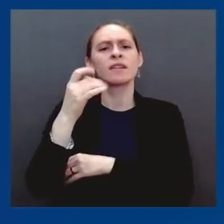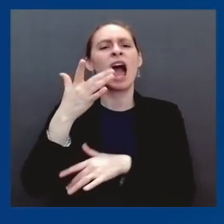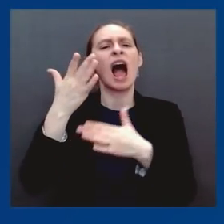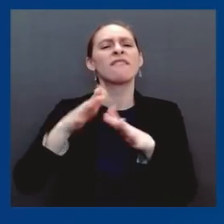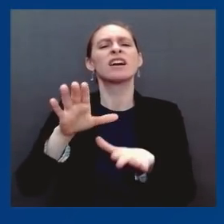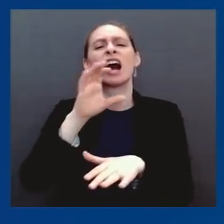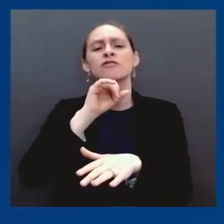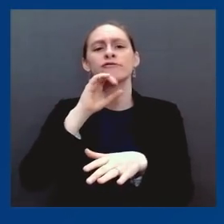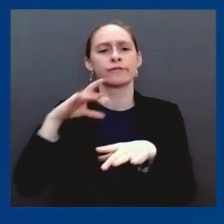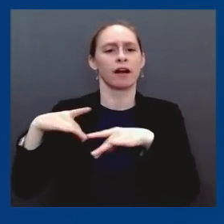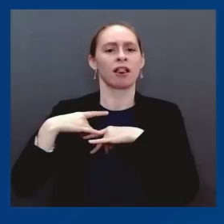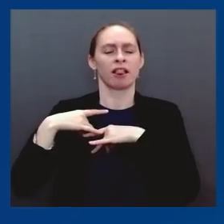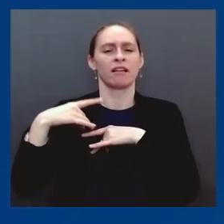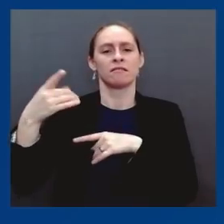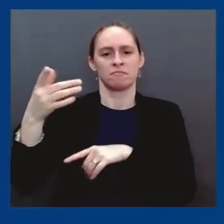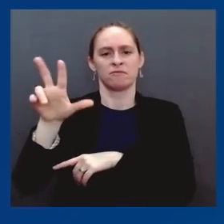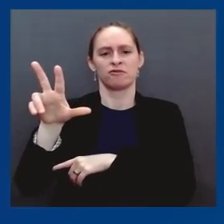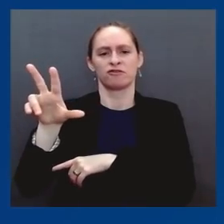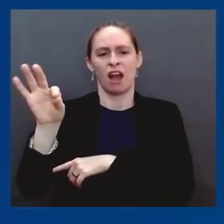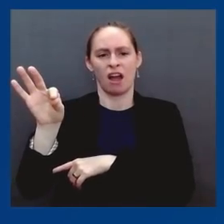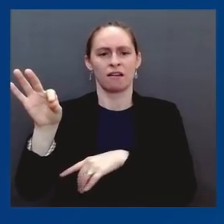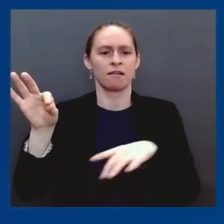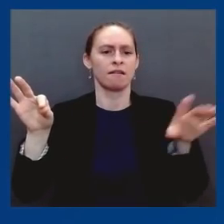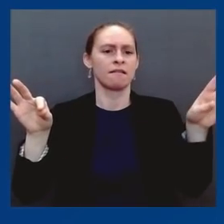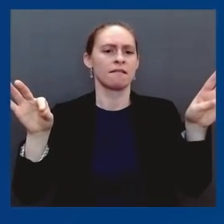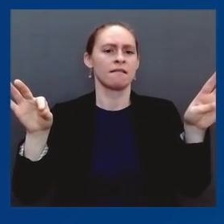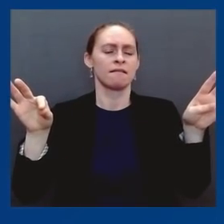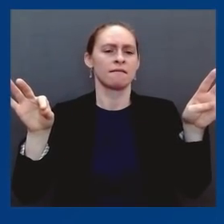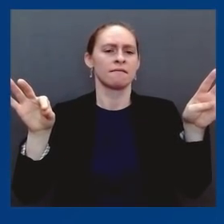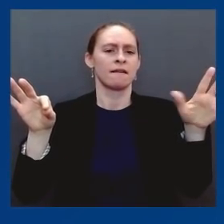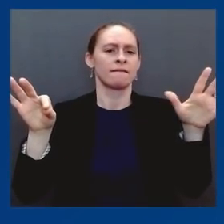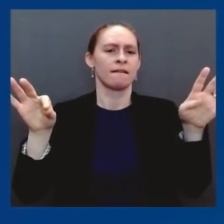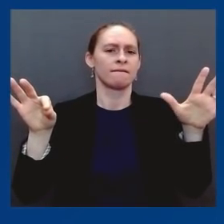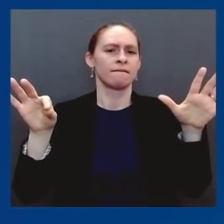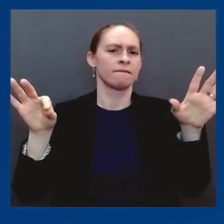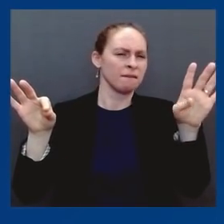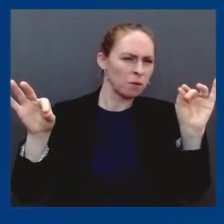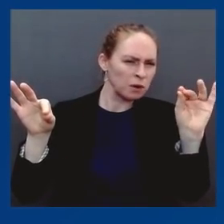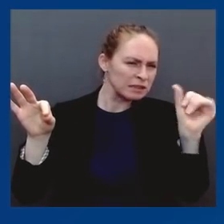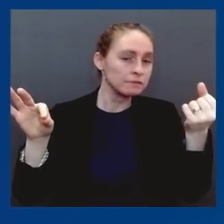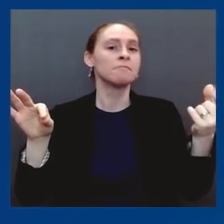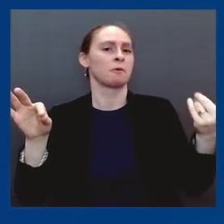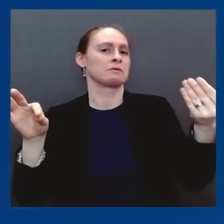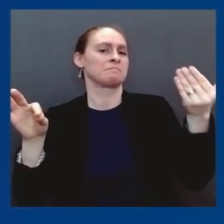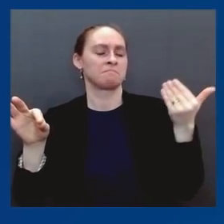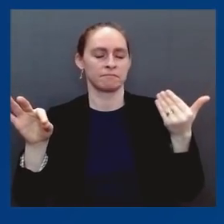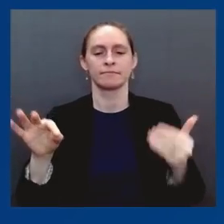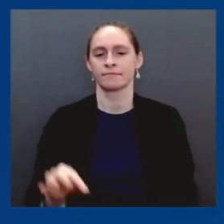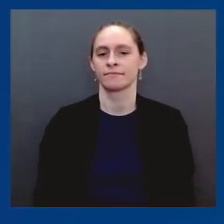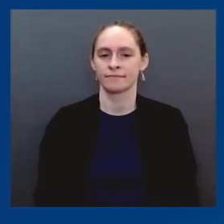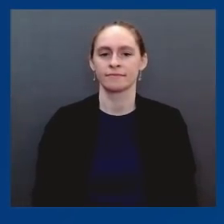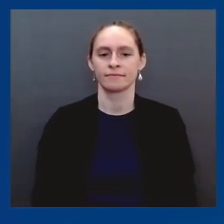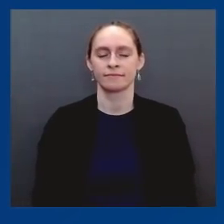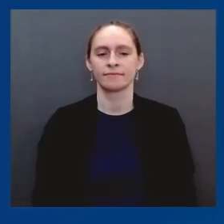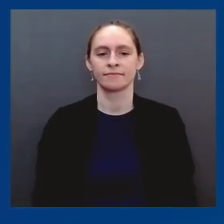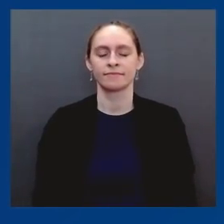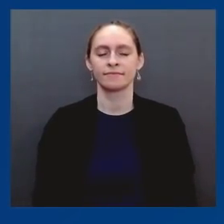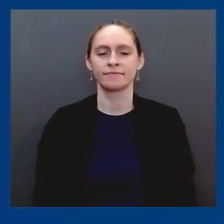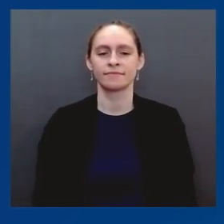The authors note in that study that the changing clinical presentation of SARS-CoV-2 is likely due